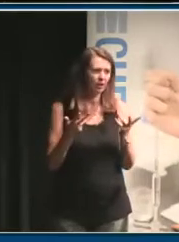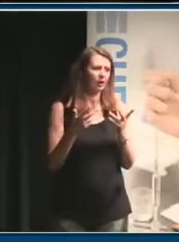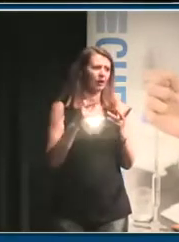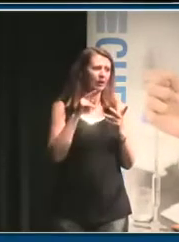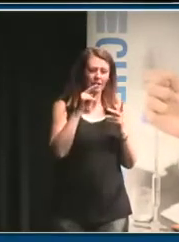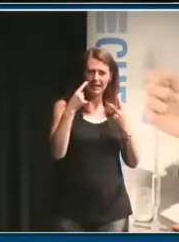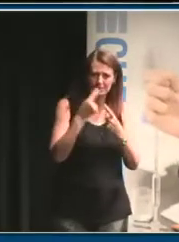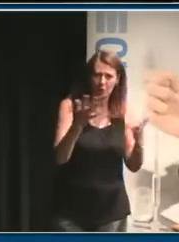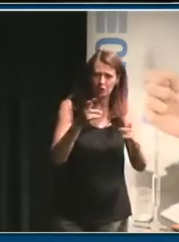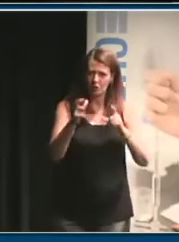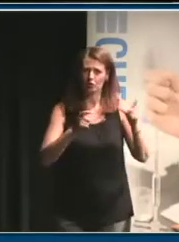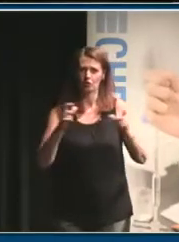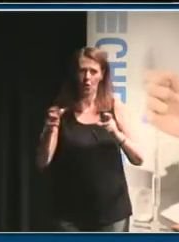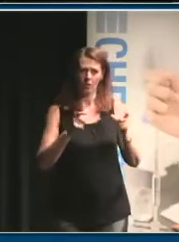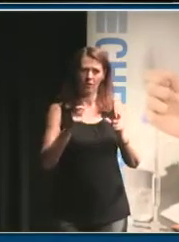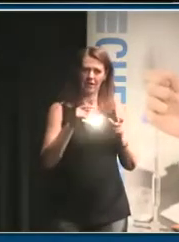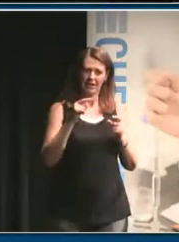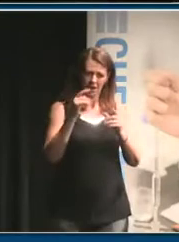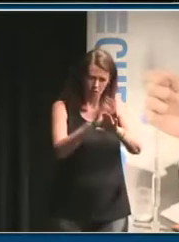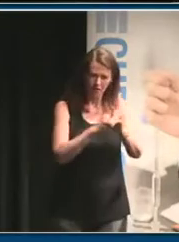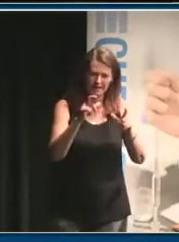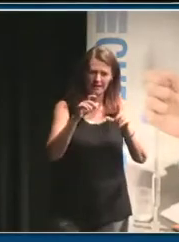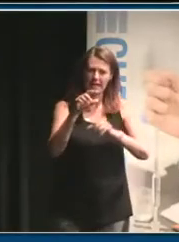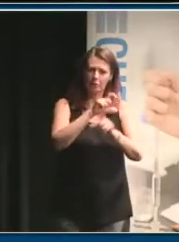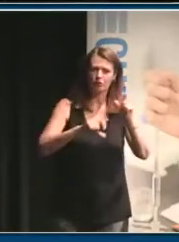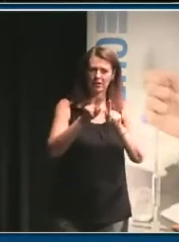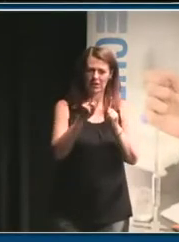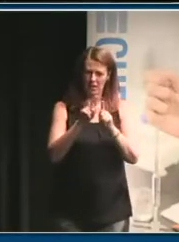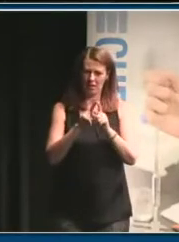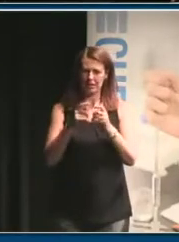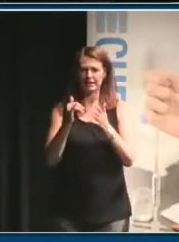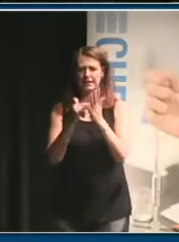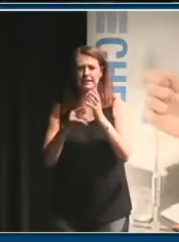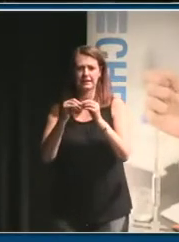controls. Green chemistry I see the subset, you know water purification alternative energy.